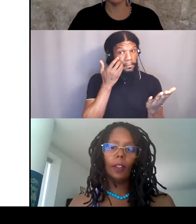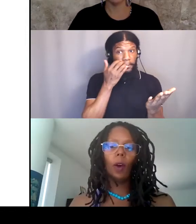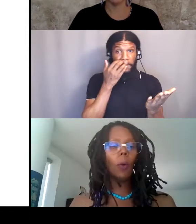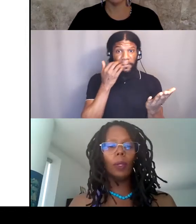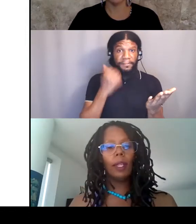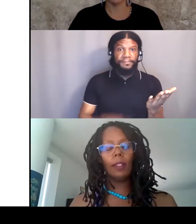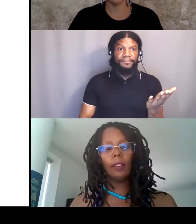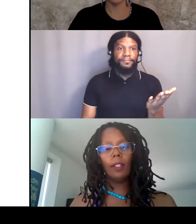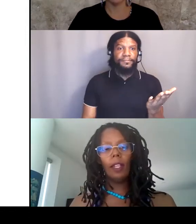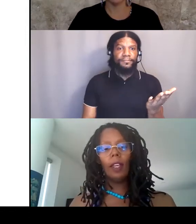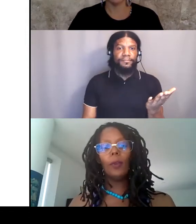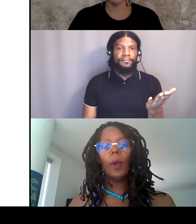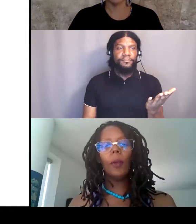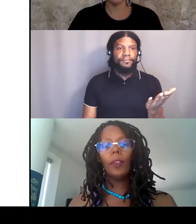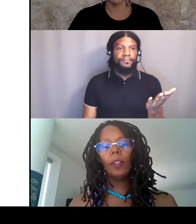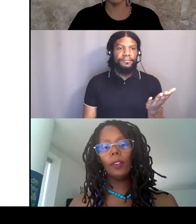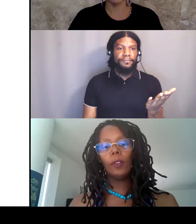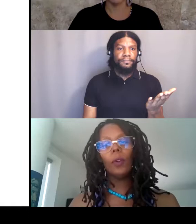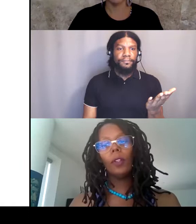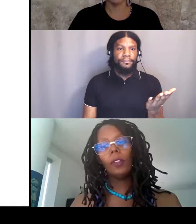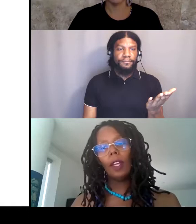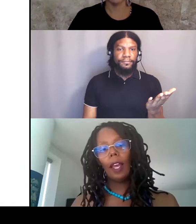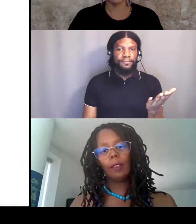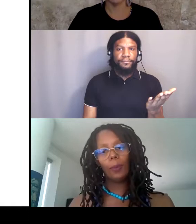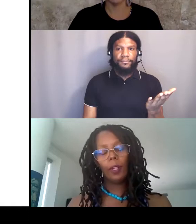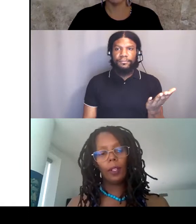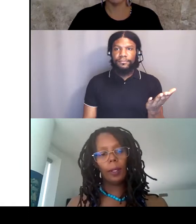in the homeland and throughout their historical diaspora.